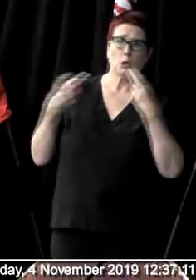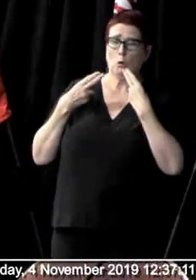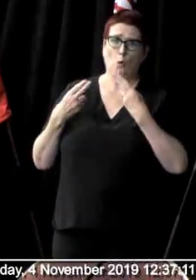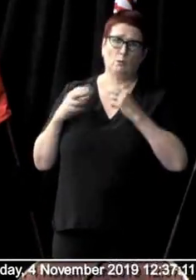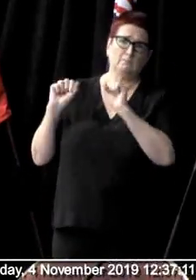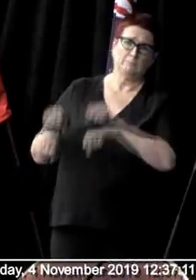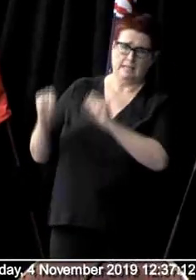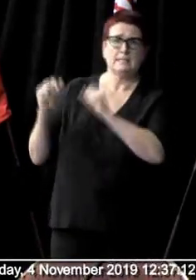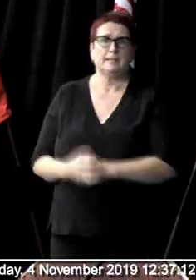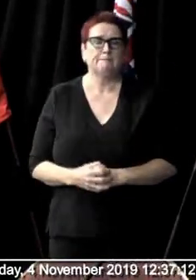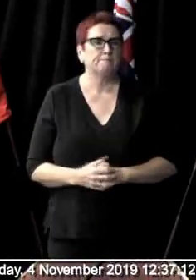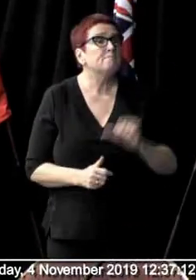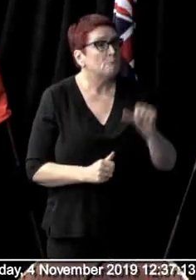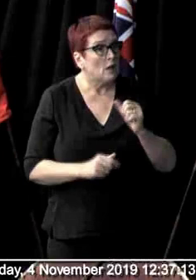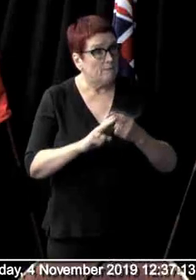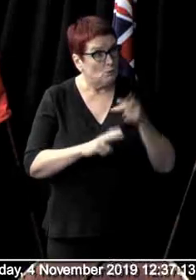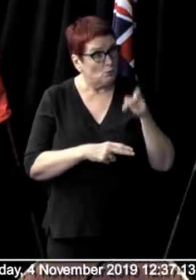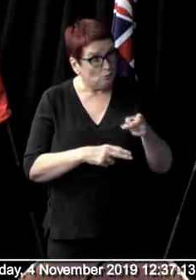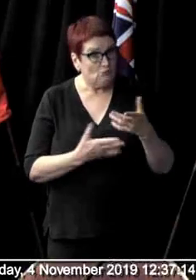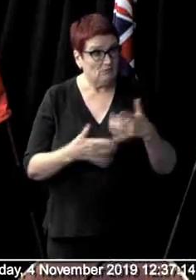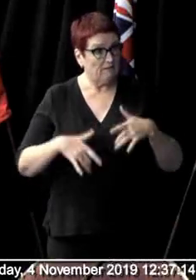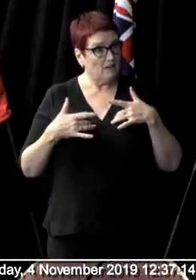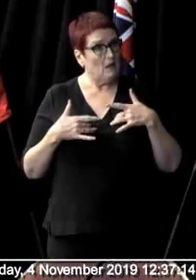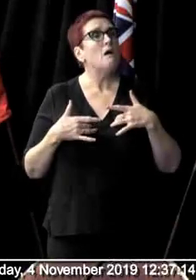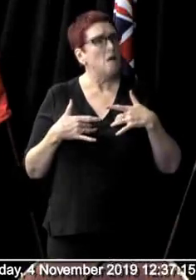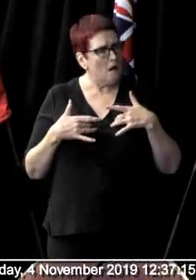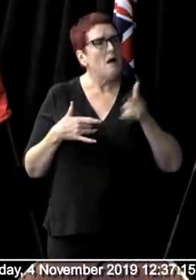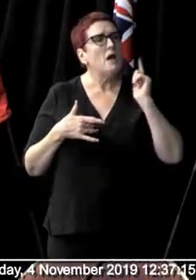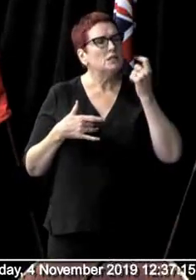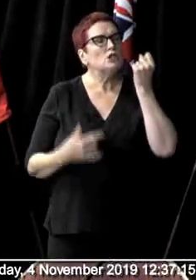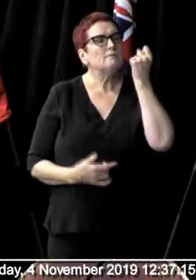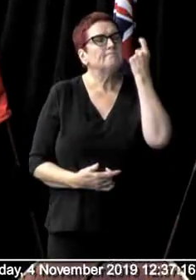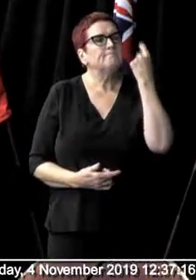So for you that was a sign that the teachers recognise that all children